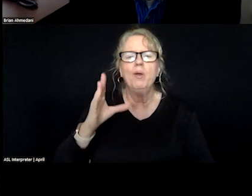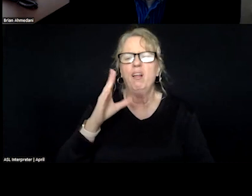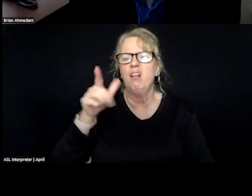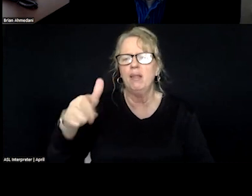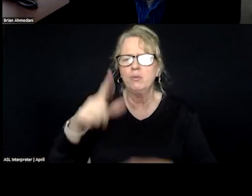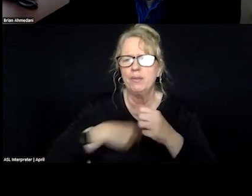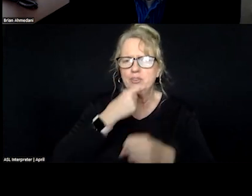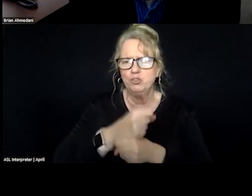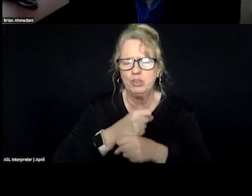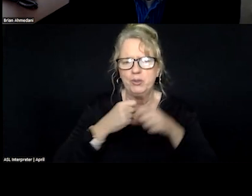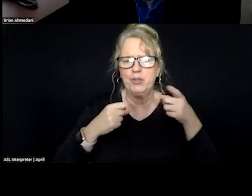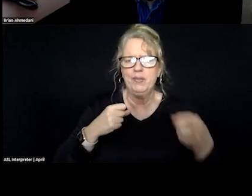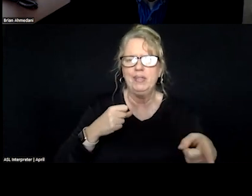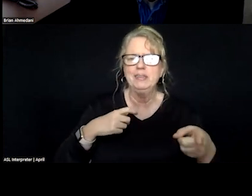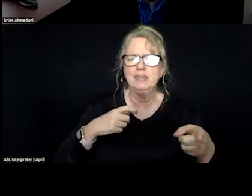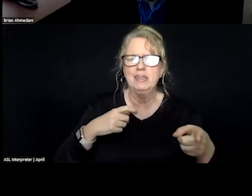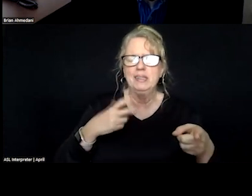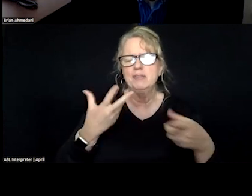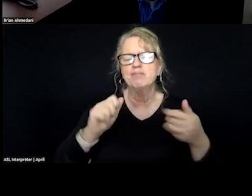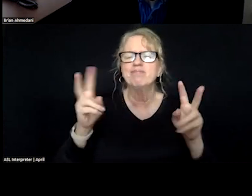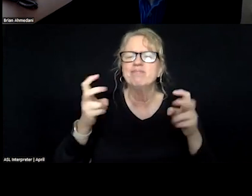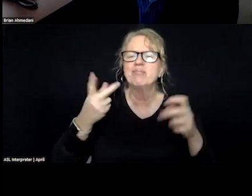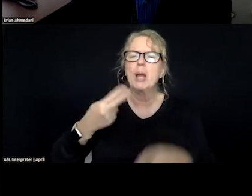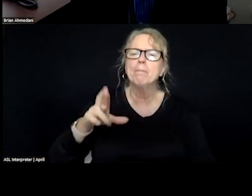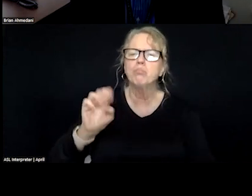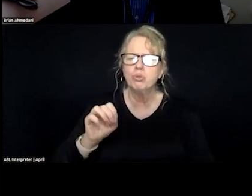THIS IS A PRE-SHOWING OF THE DATA.